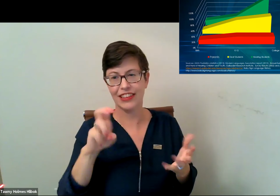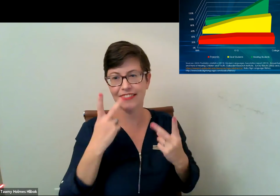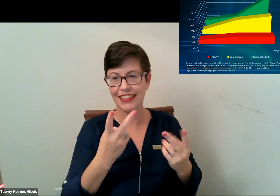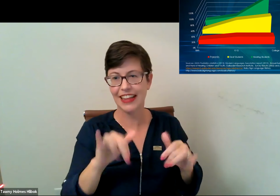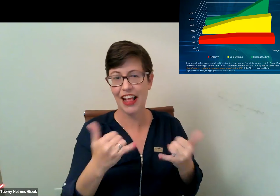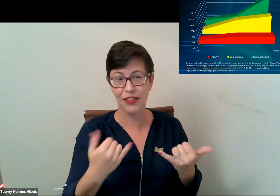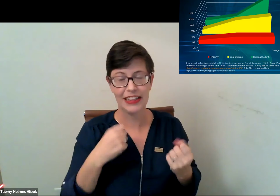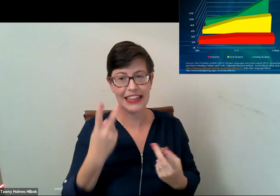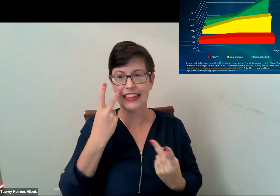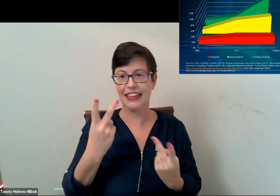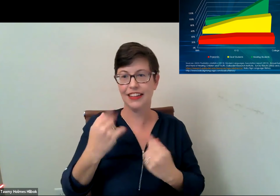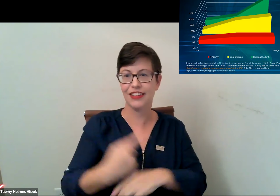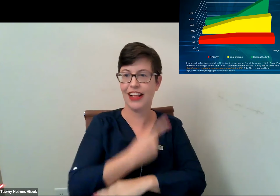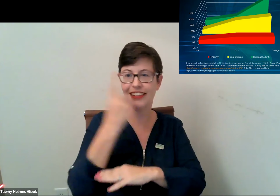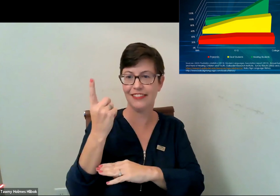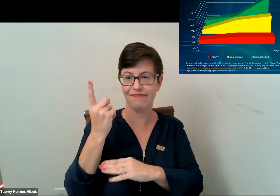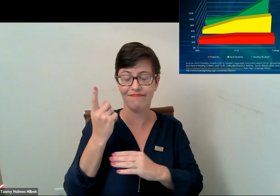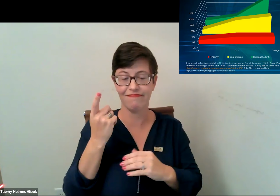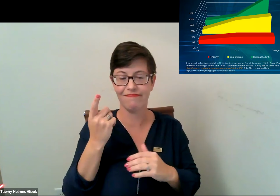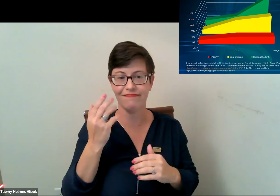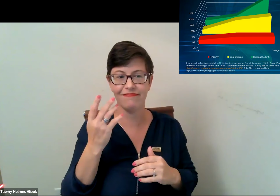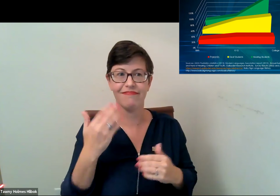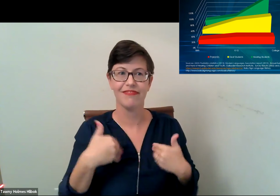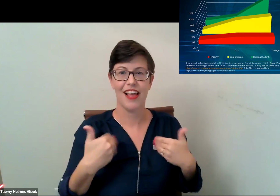the numbers that we have, so we need to revisit that again today.